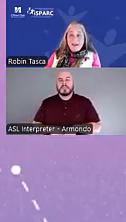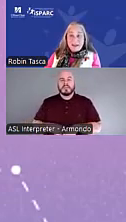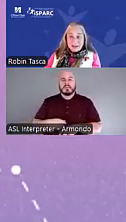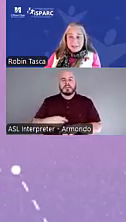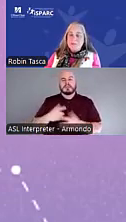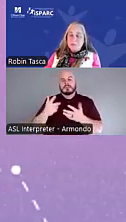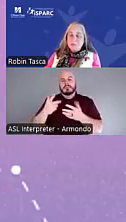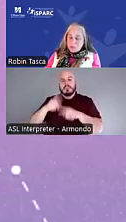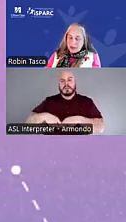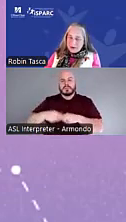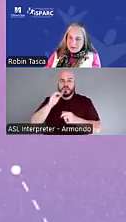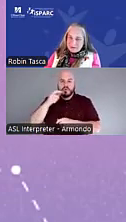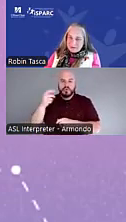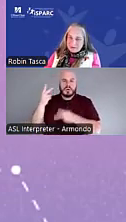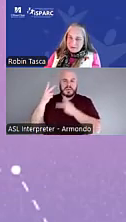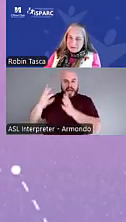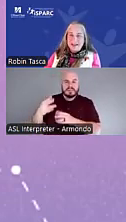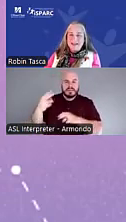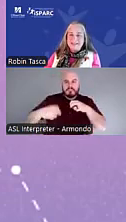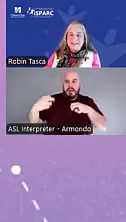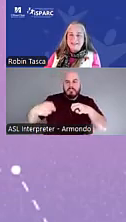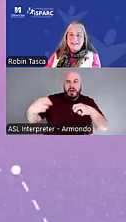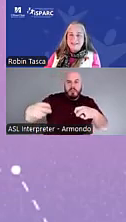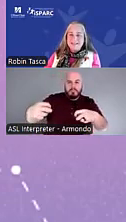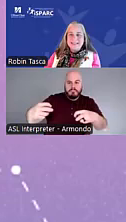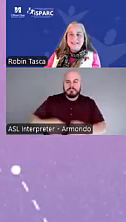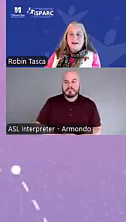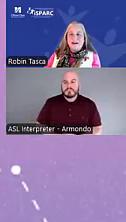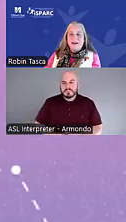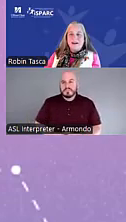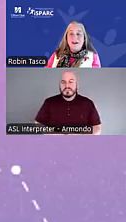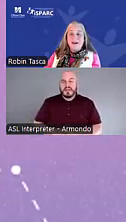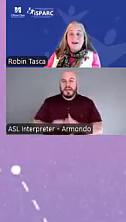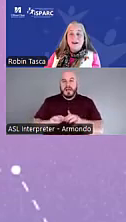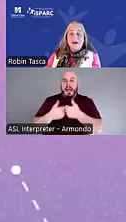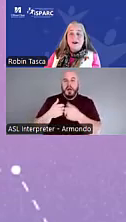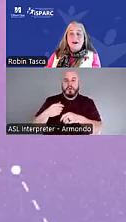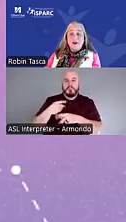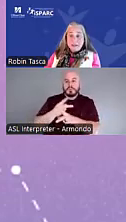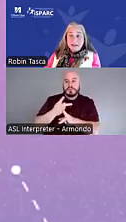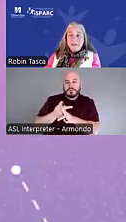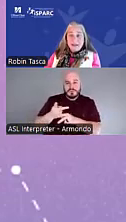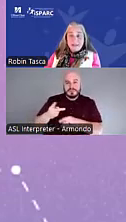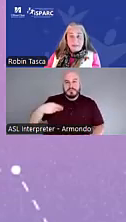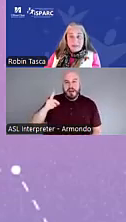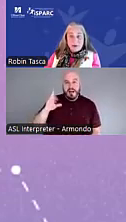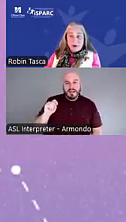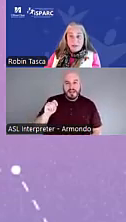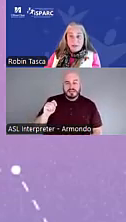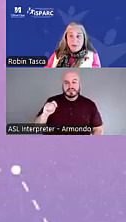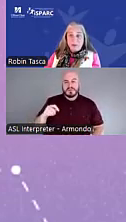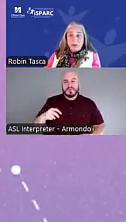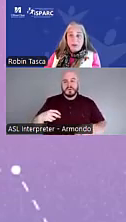Anyways, the way we produce our podcast is we are recording them as a video on YouTube,